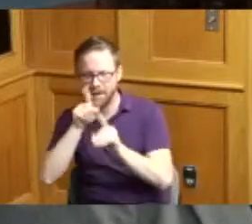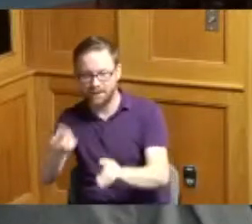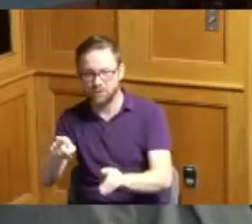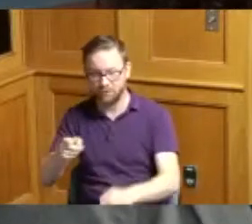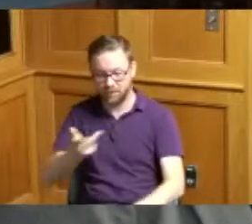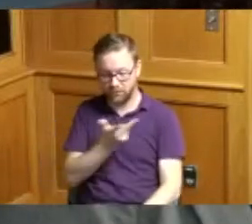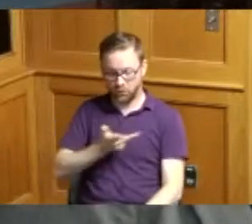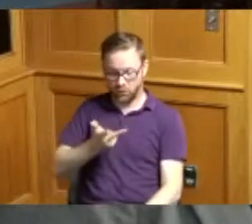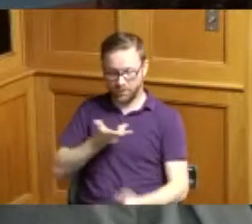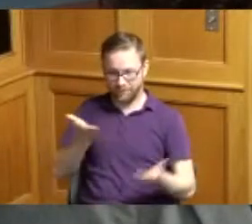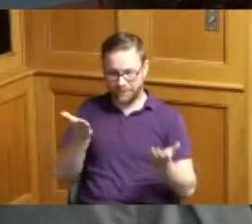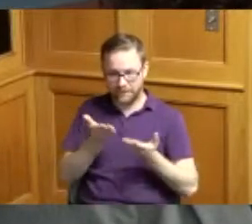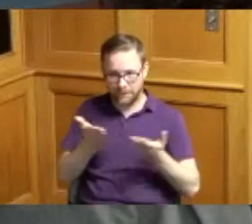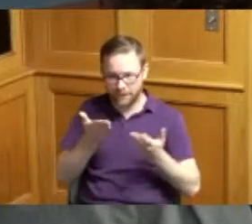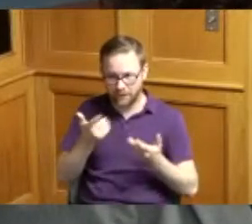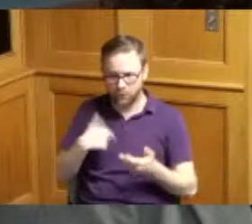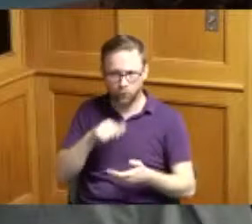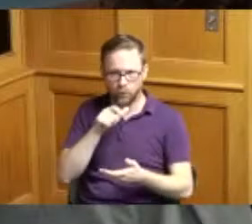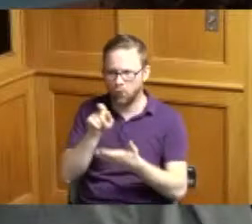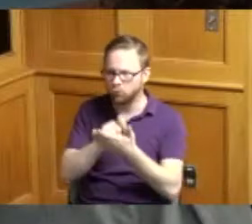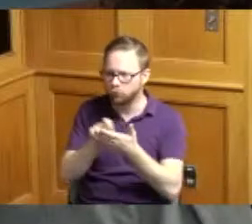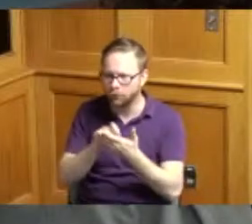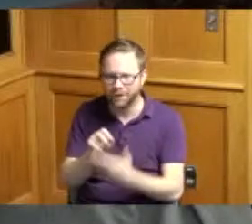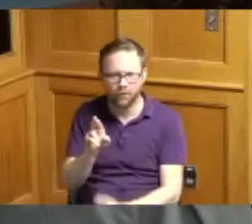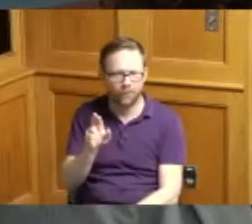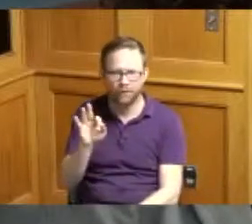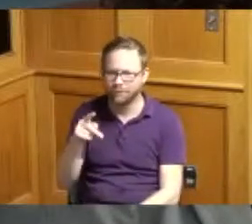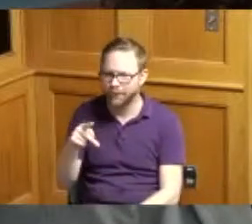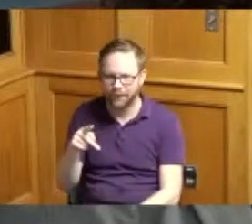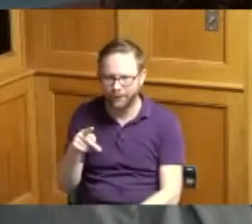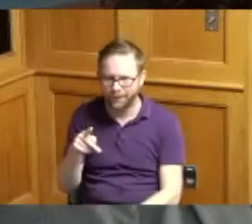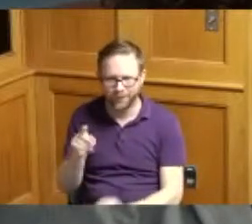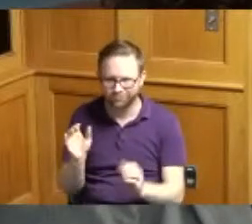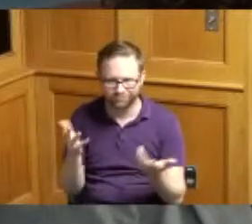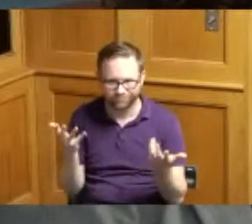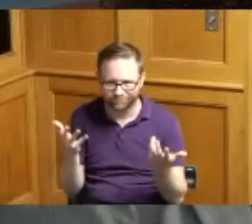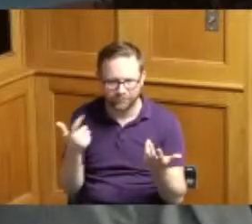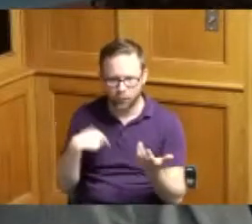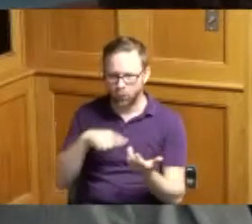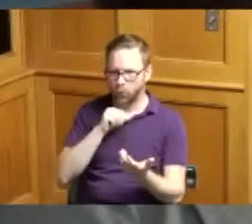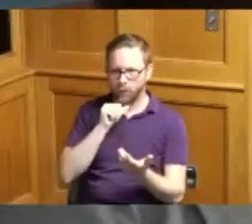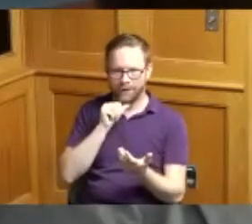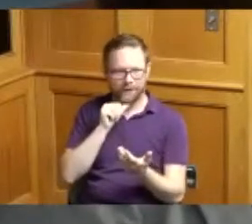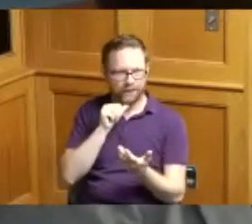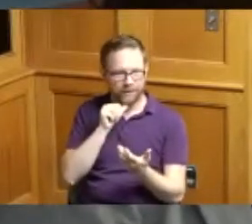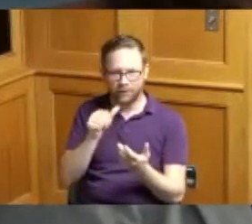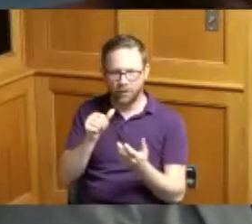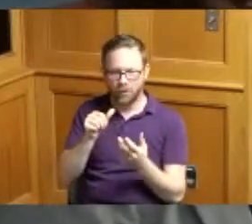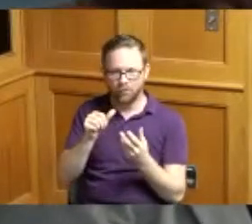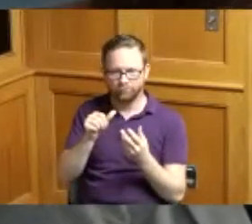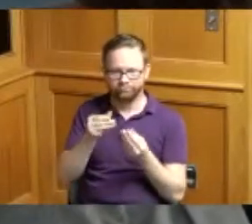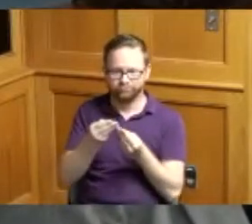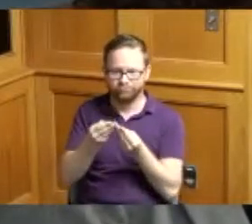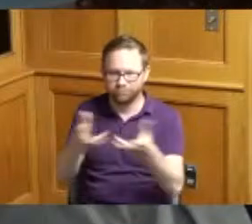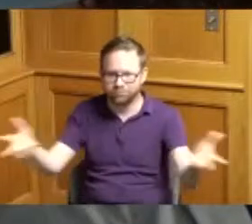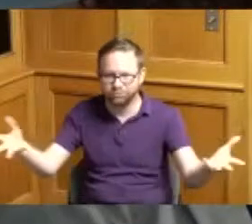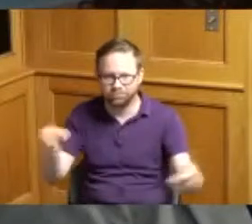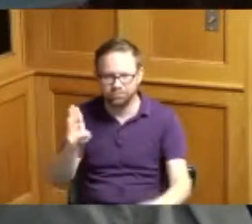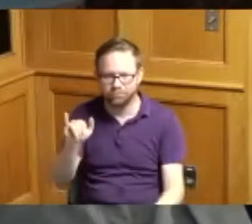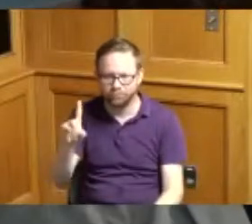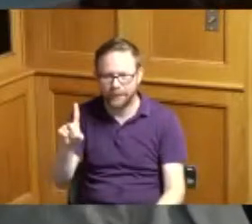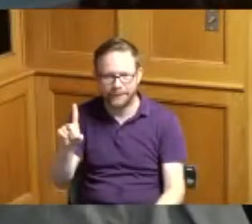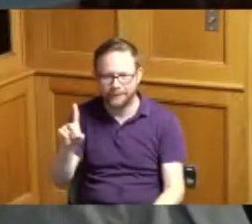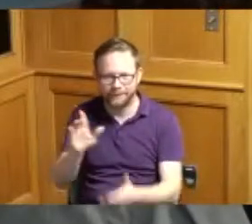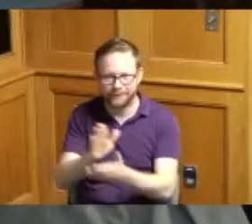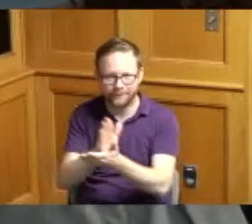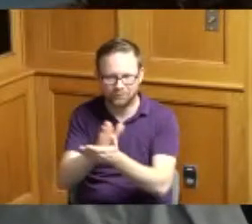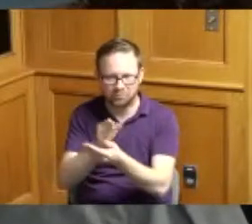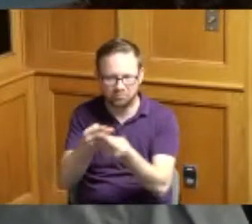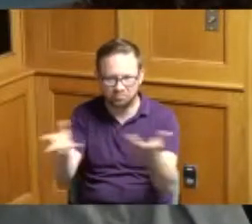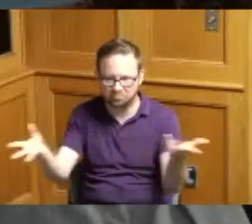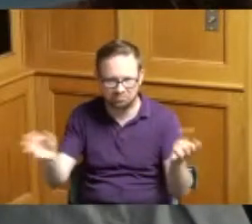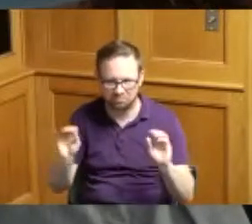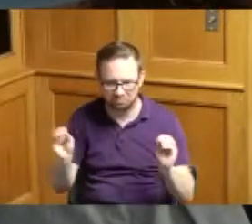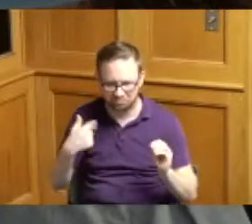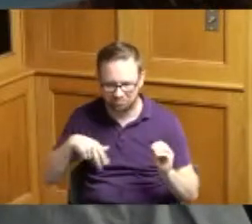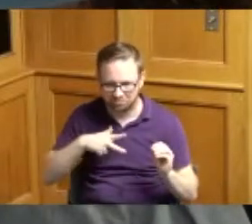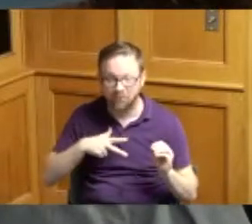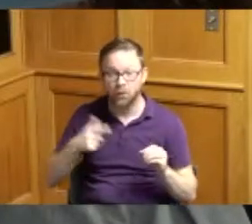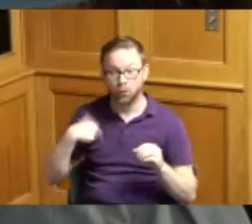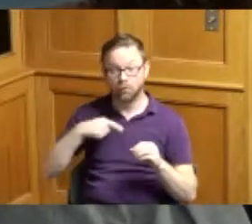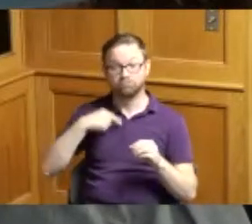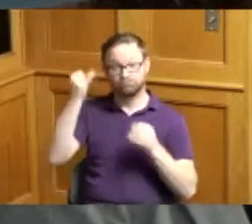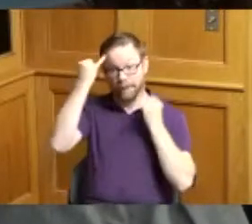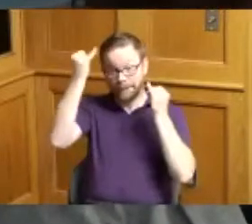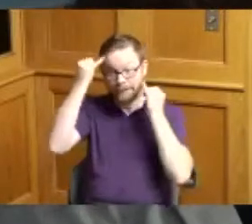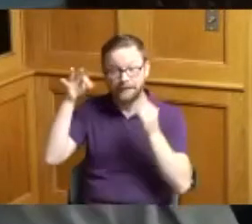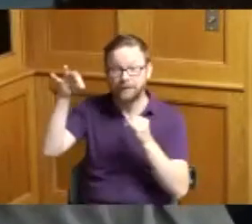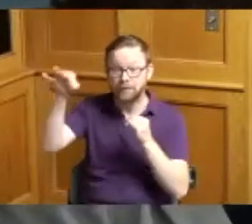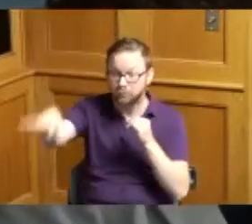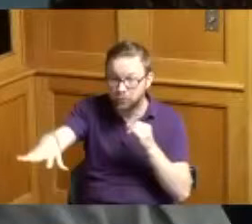we don't write any RFPs we don't put any bids out of we put ideas out and we estimate what the cost